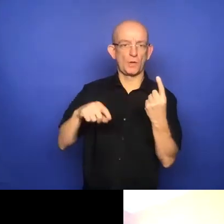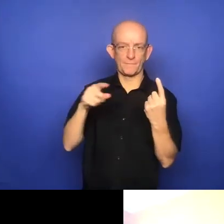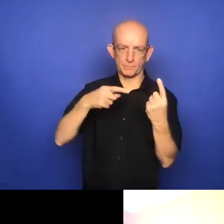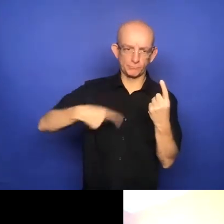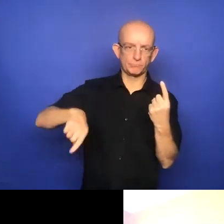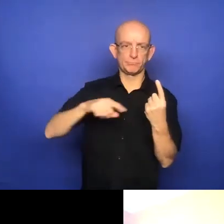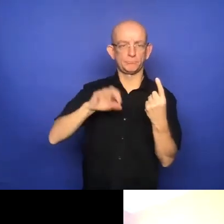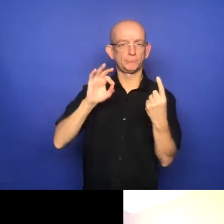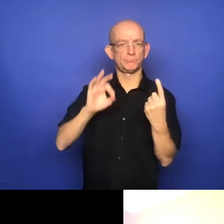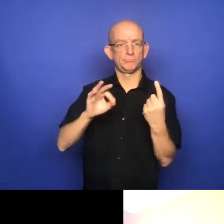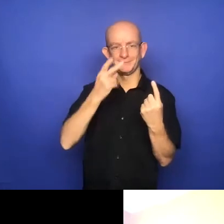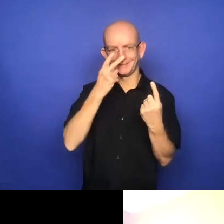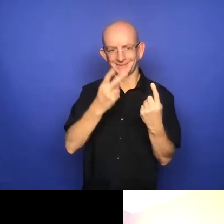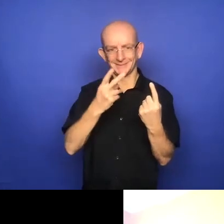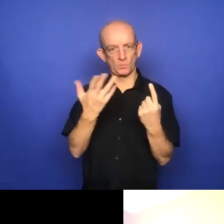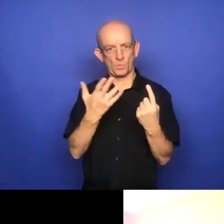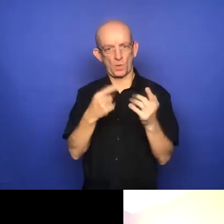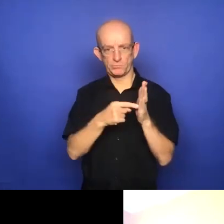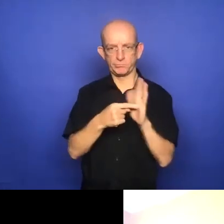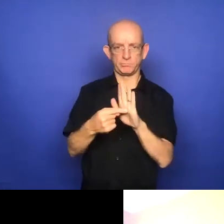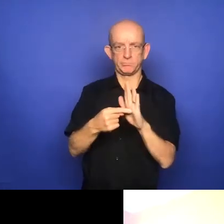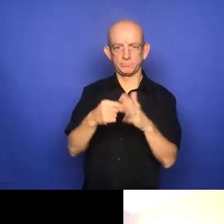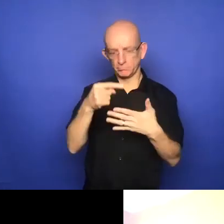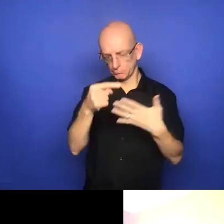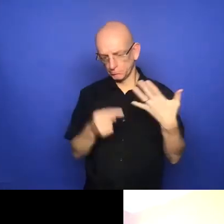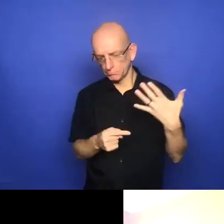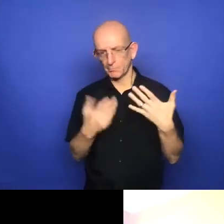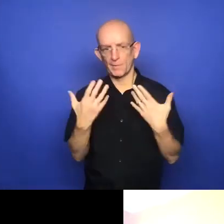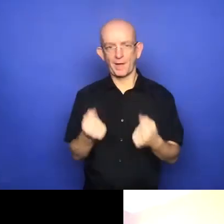, a presentation of the characteristics,